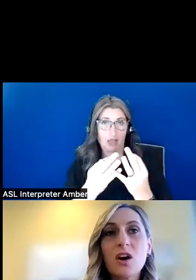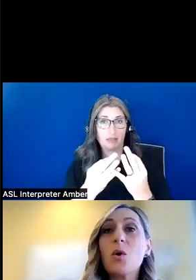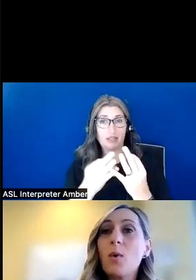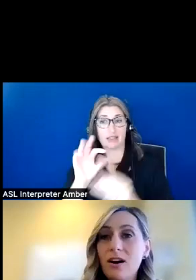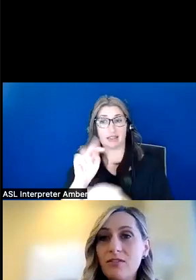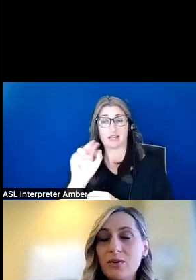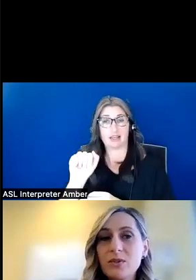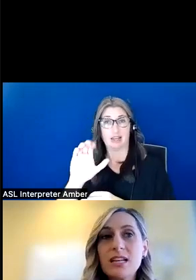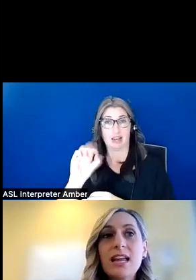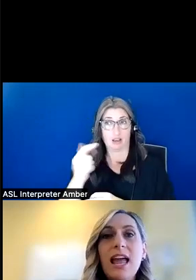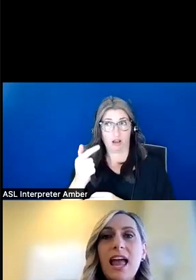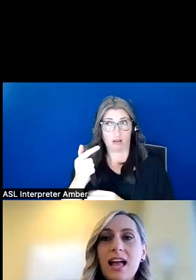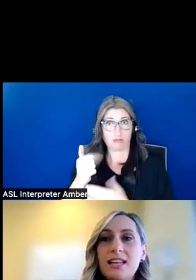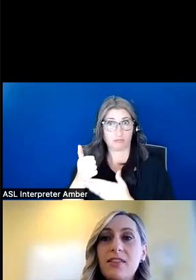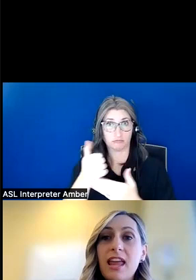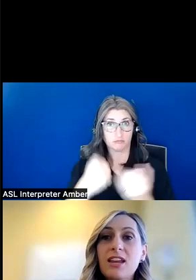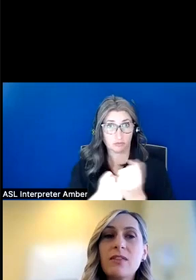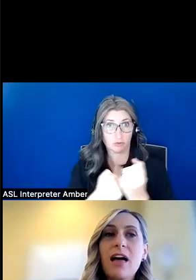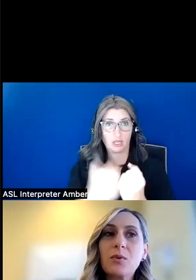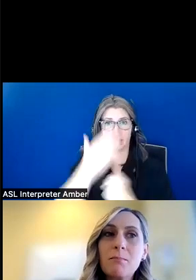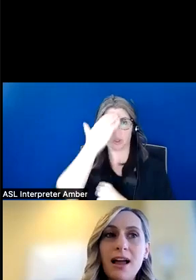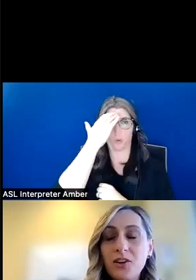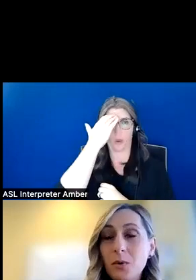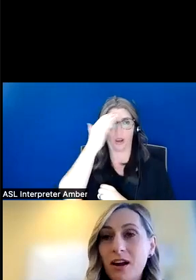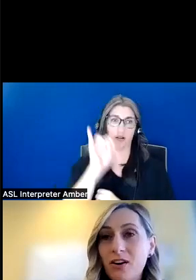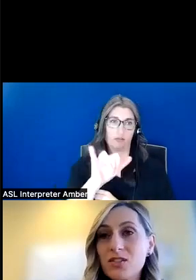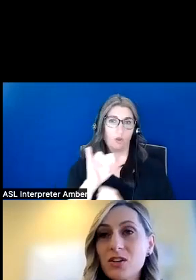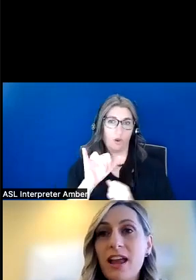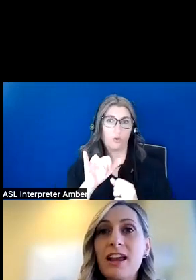serves are aware of those, and they do that through a biannual parent survey.